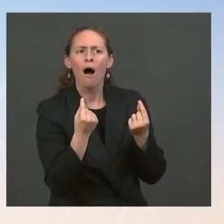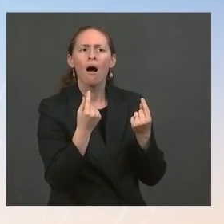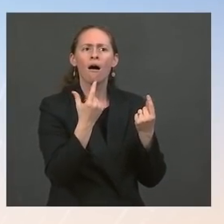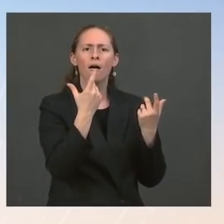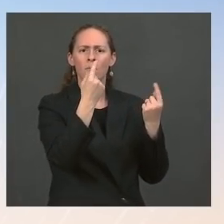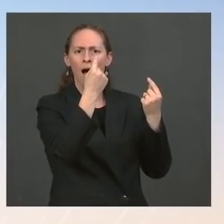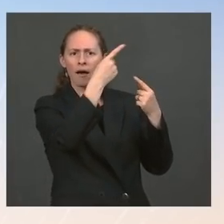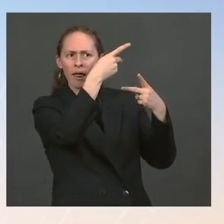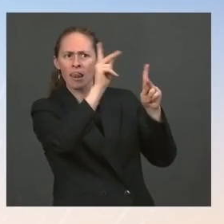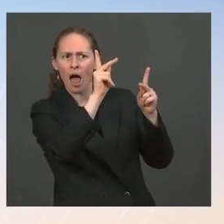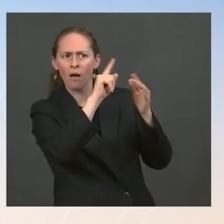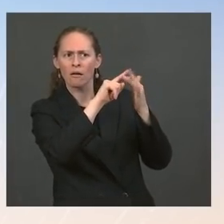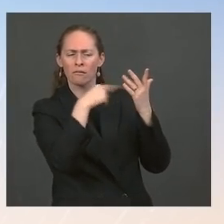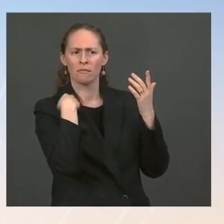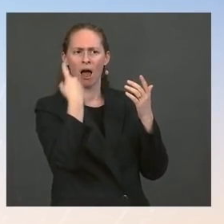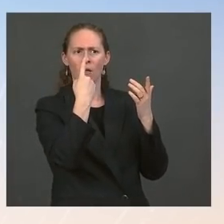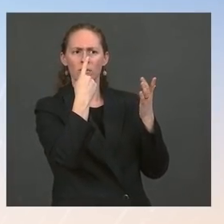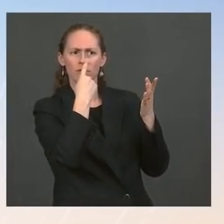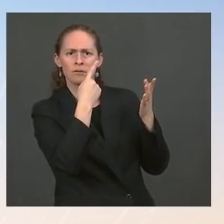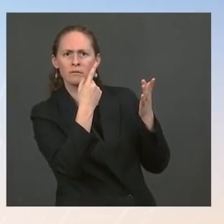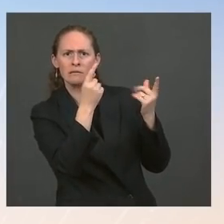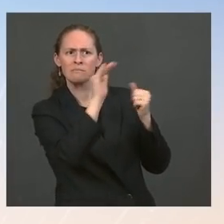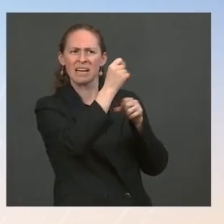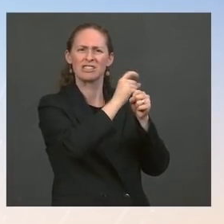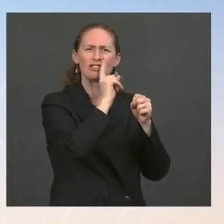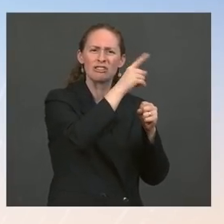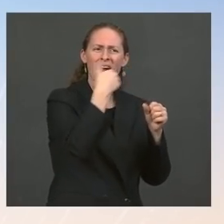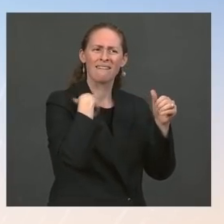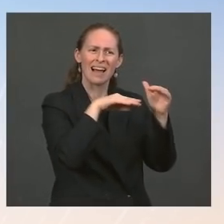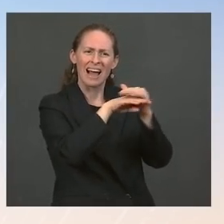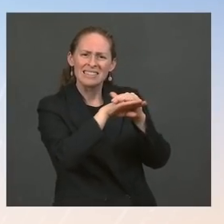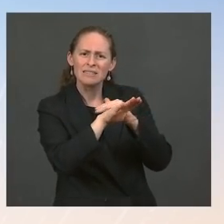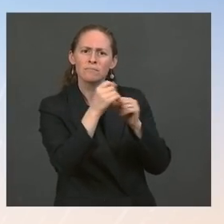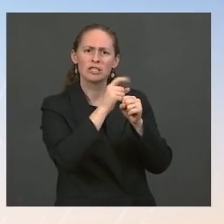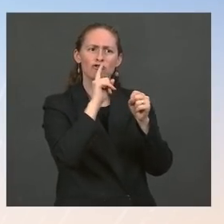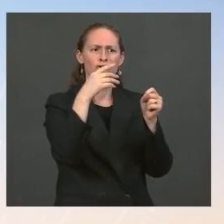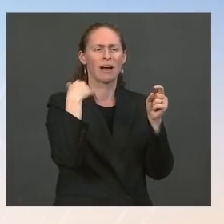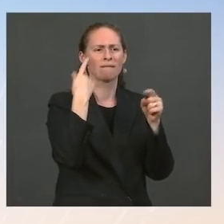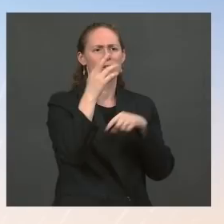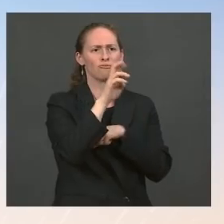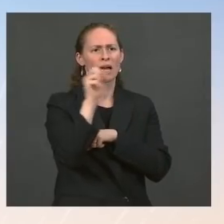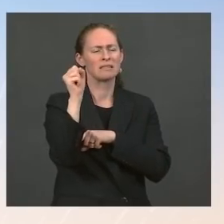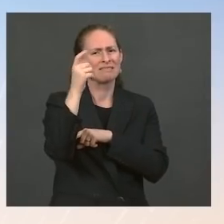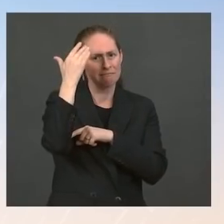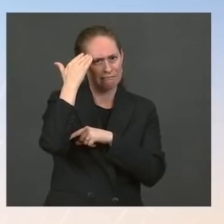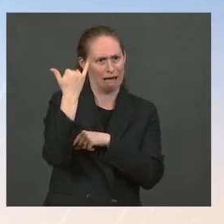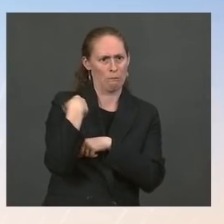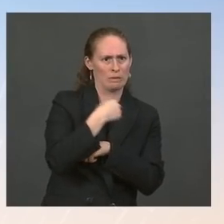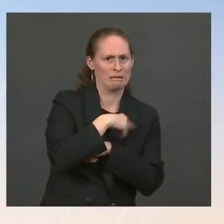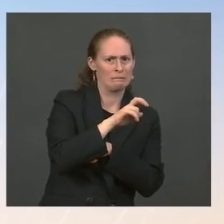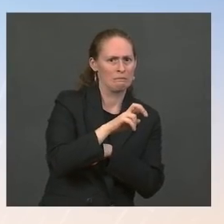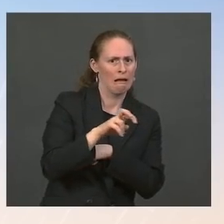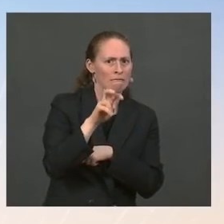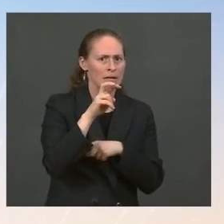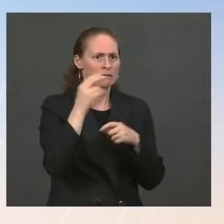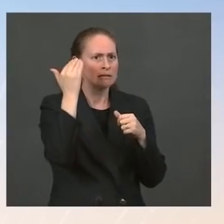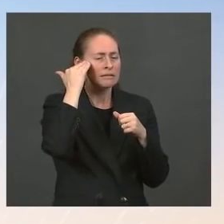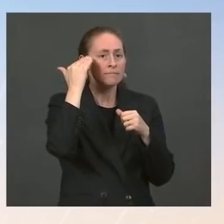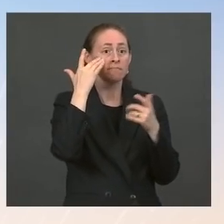We always fight for more access as we travel around the world, as you know. In terms of the specific press access for the Vatican,